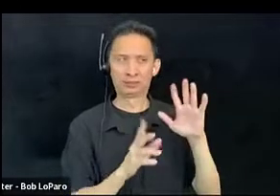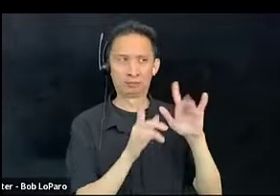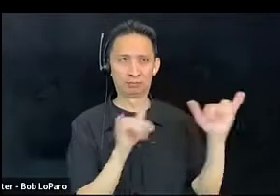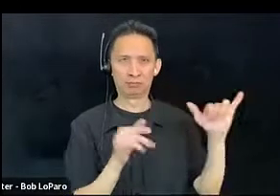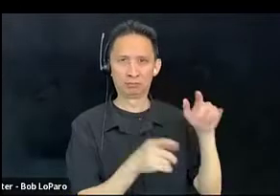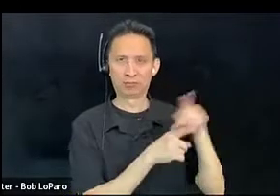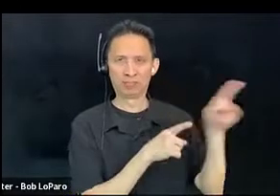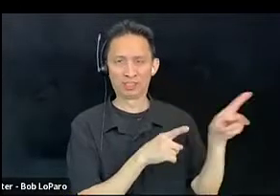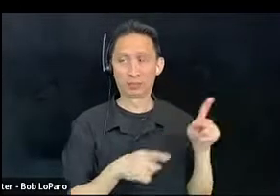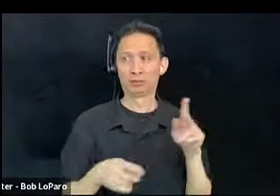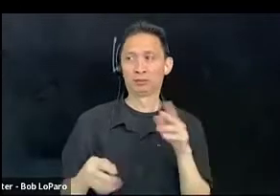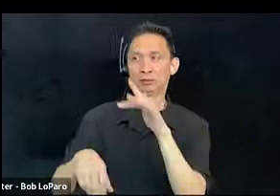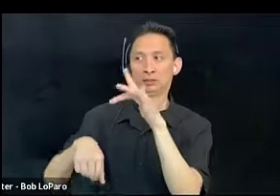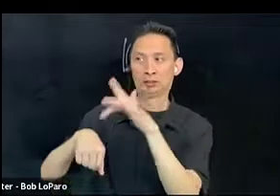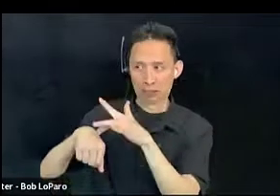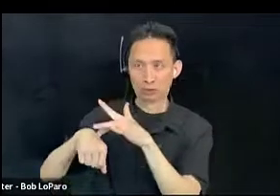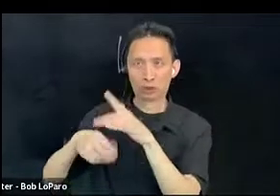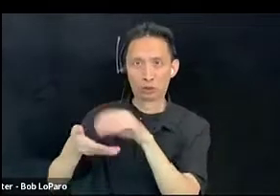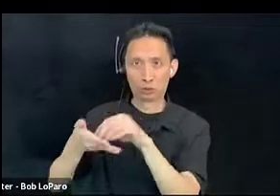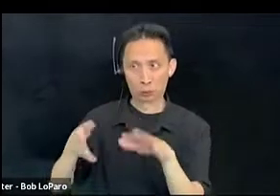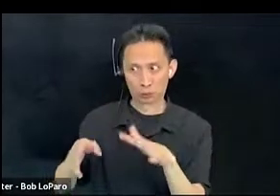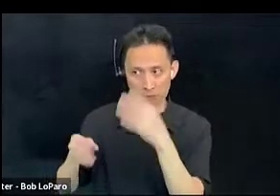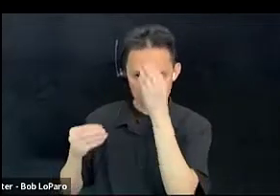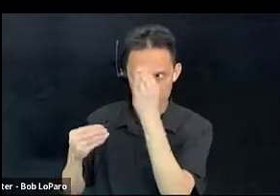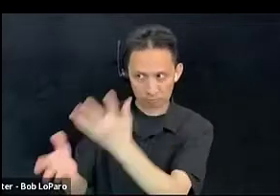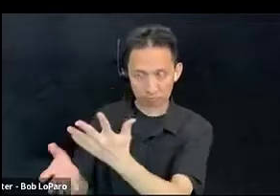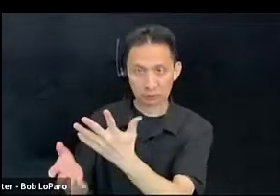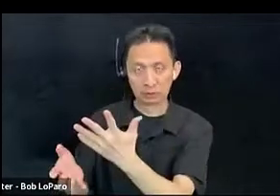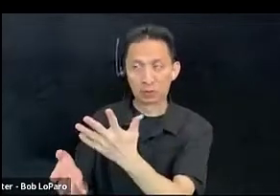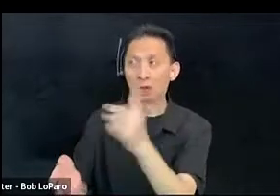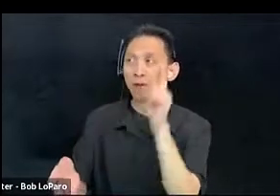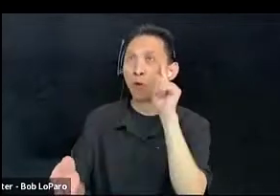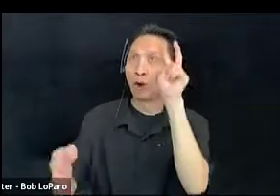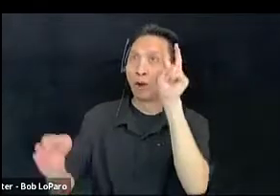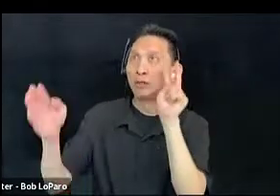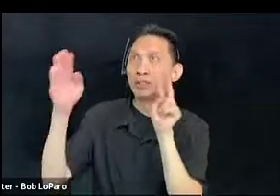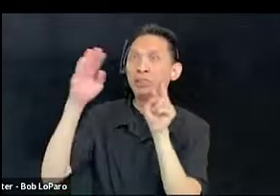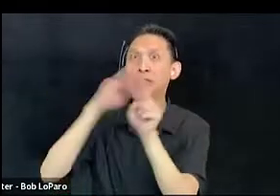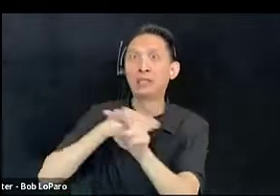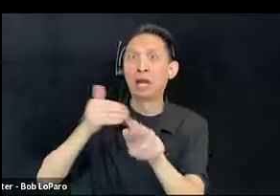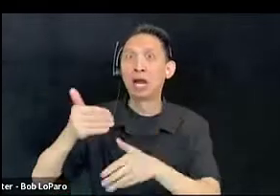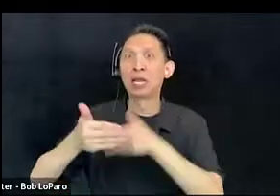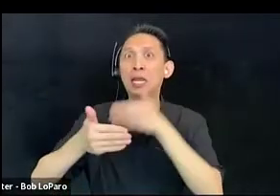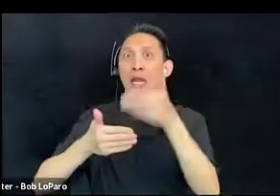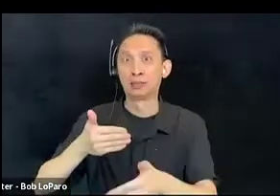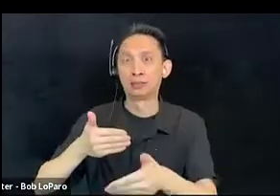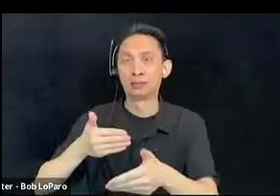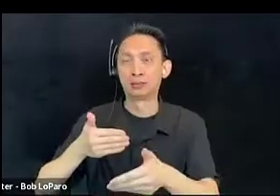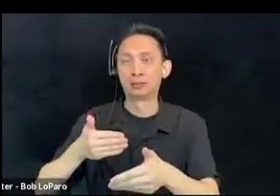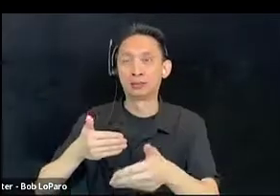or something that's gonna happen next, right? So, this is to reduce stress and to make a strong connection